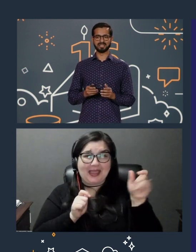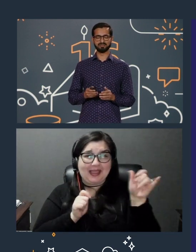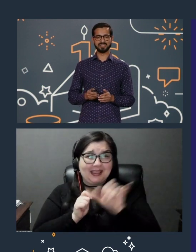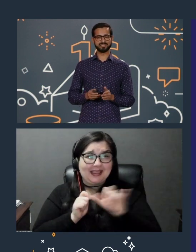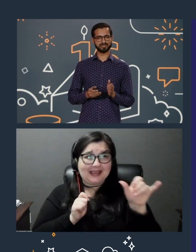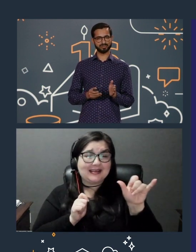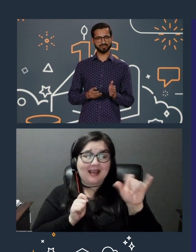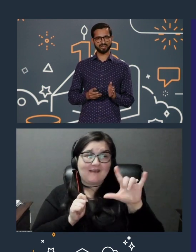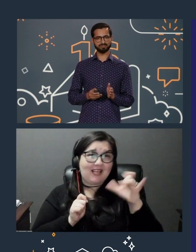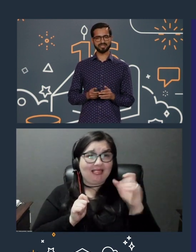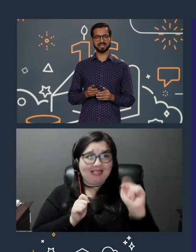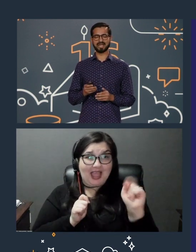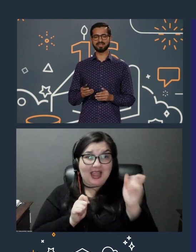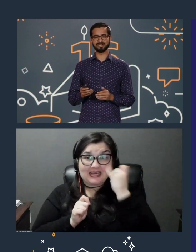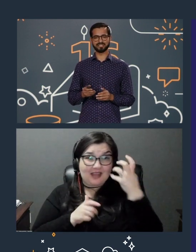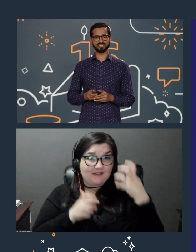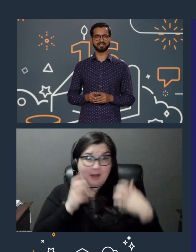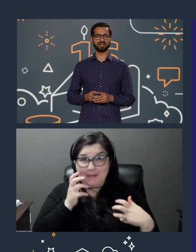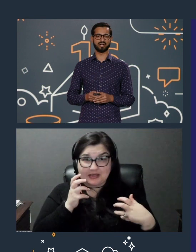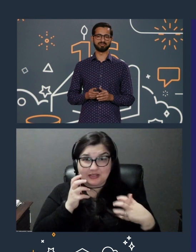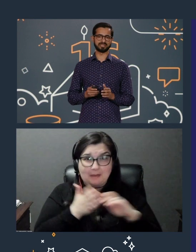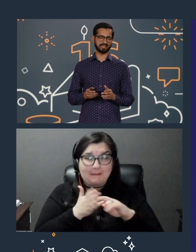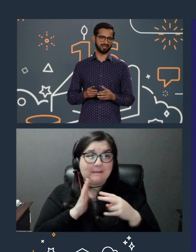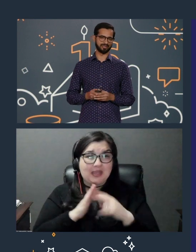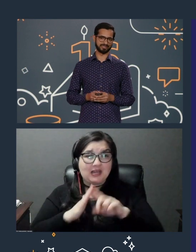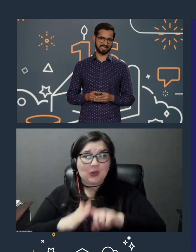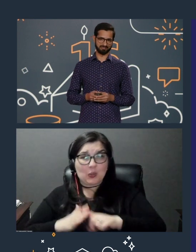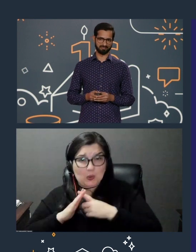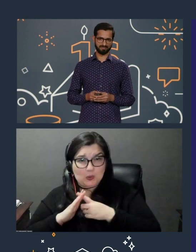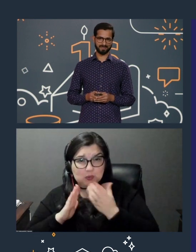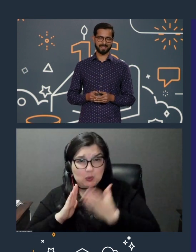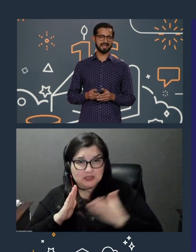it means the source object and the destination object are not the same.